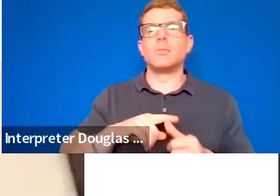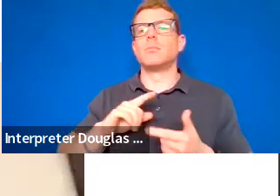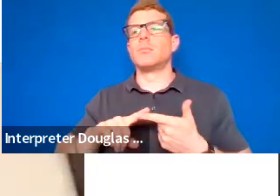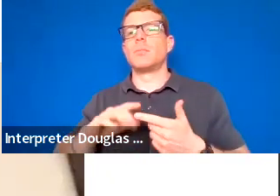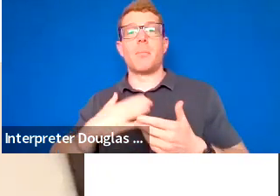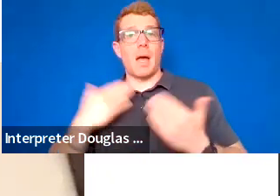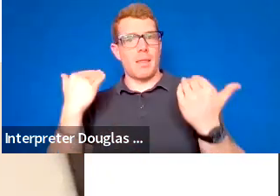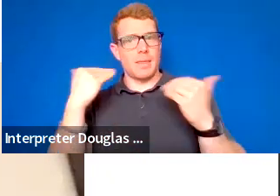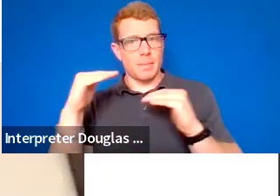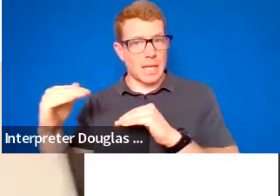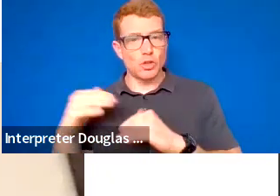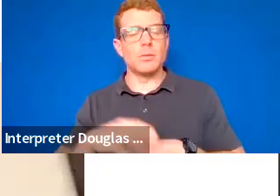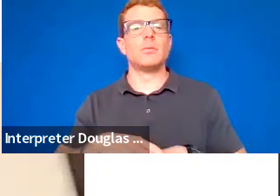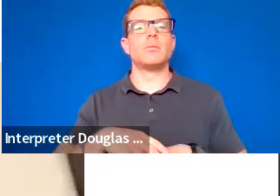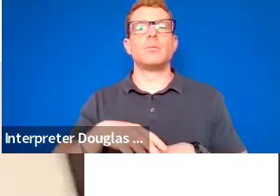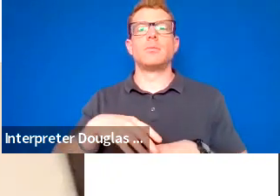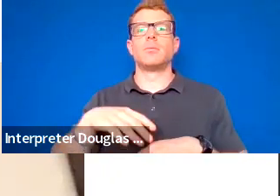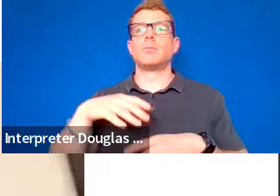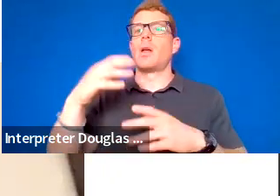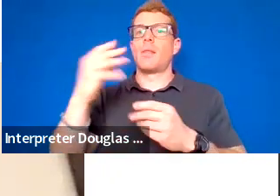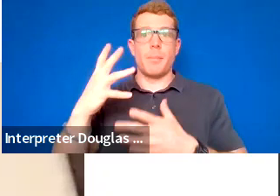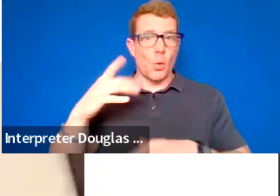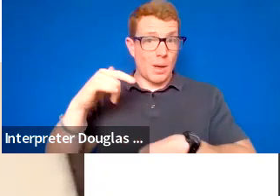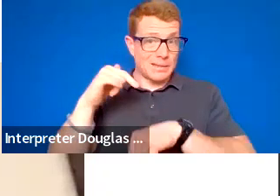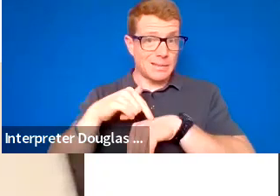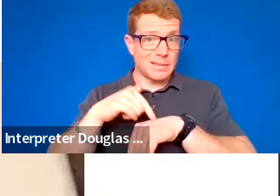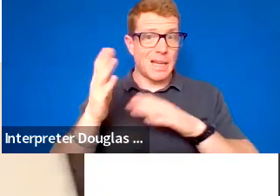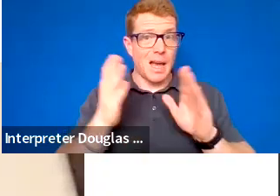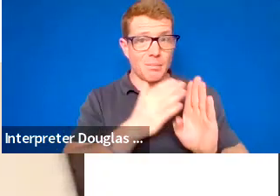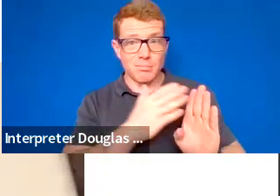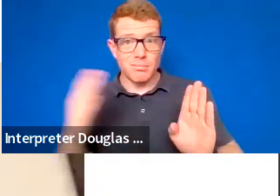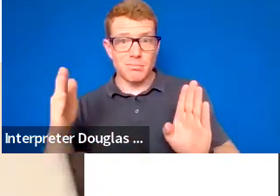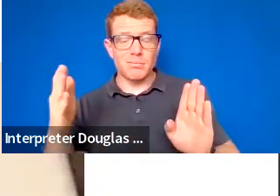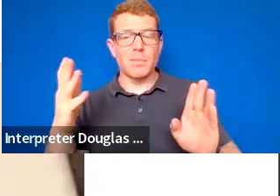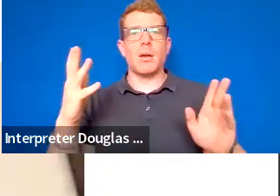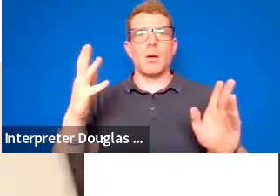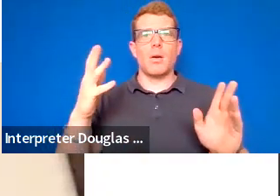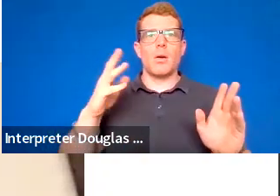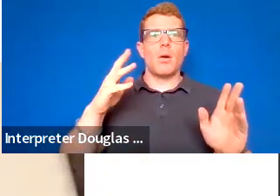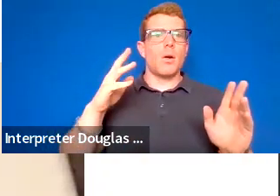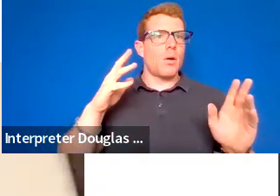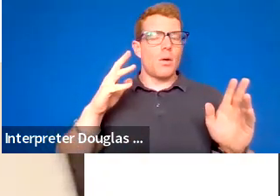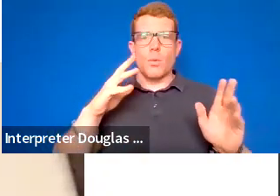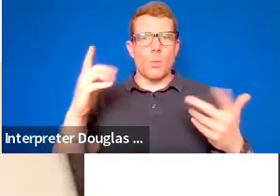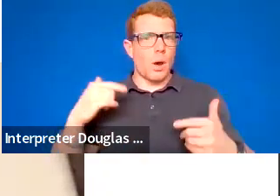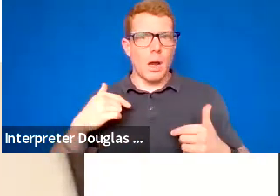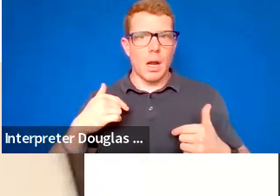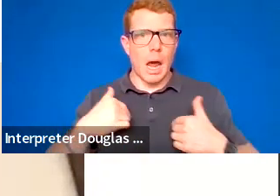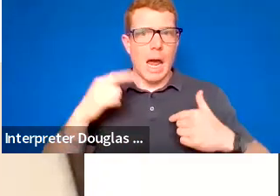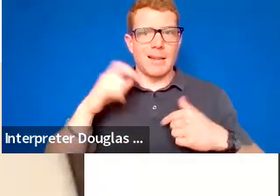It gave me a time frame to know what I was working with, and you know what would be required of me within that time period.